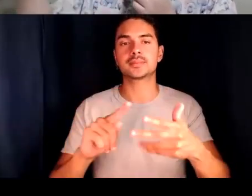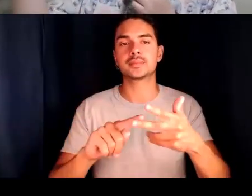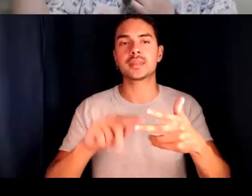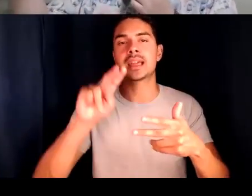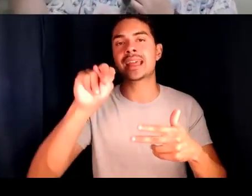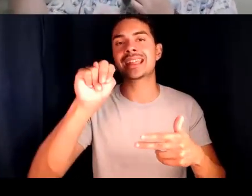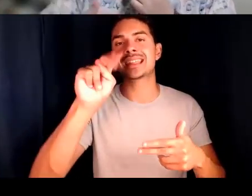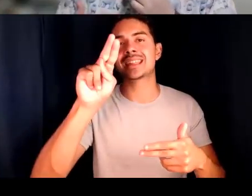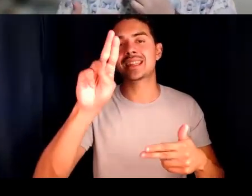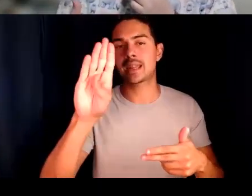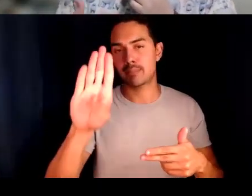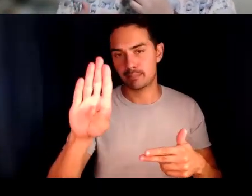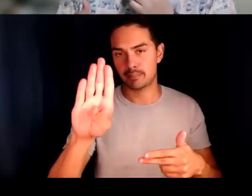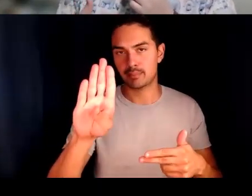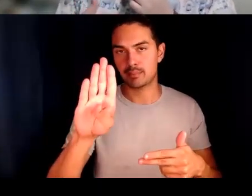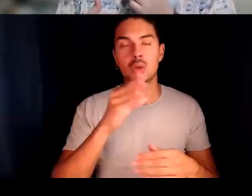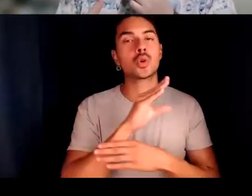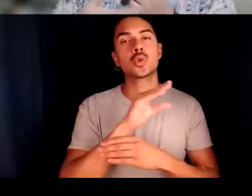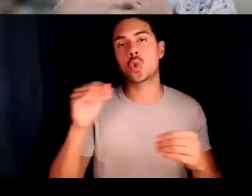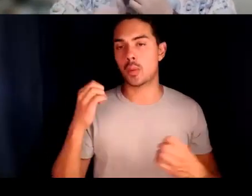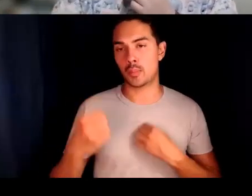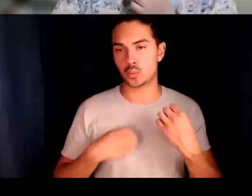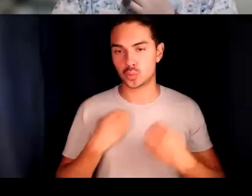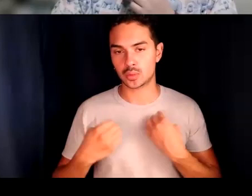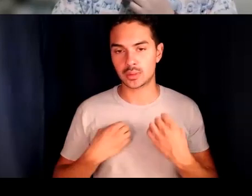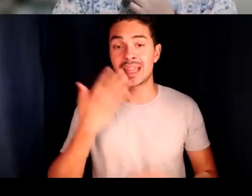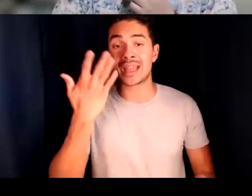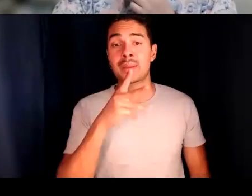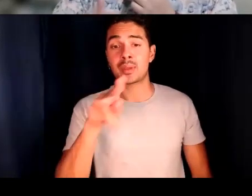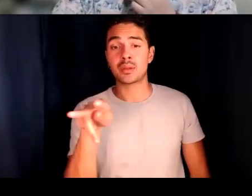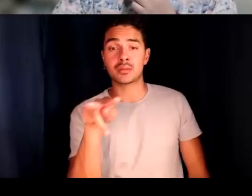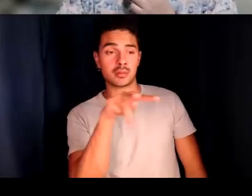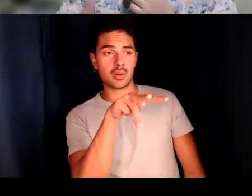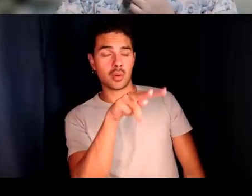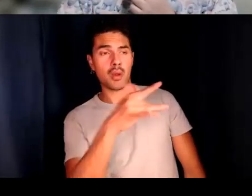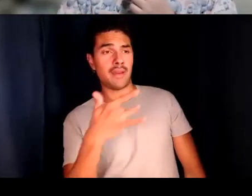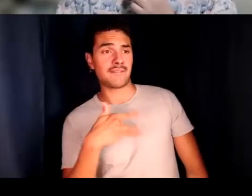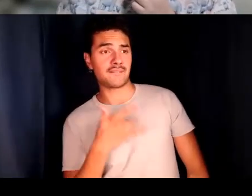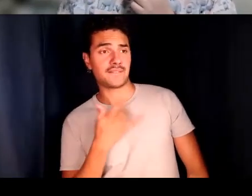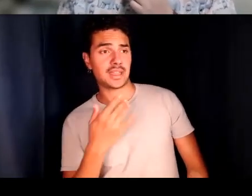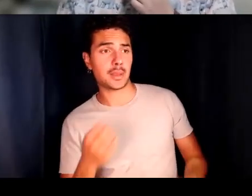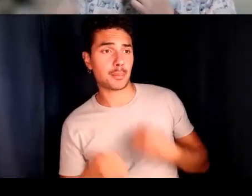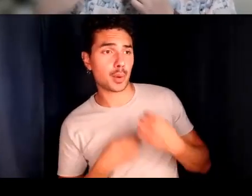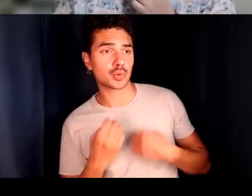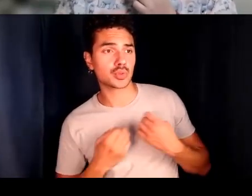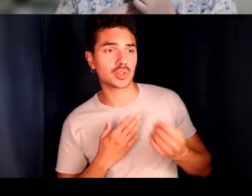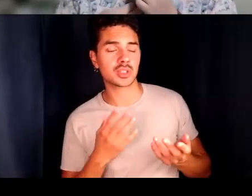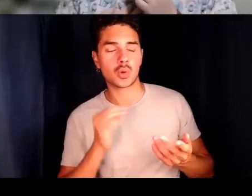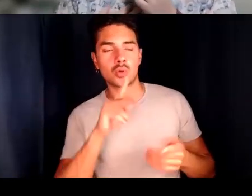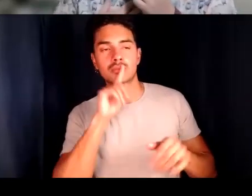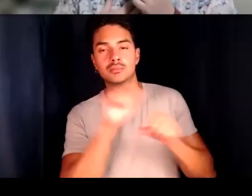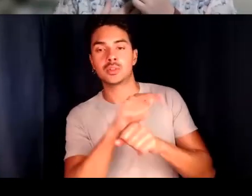but to you there's nothing that you can see or no way for you to tell that. And some folks, you know,